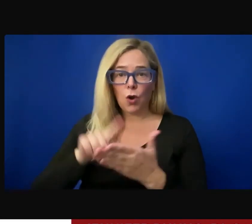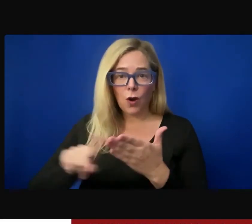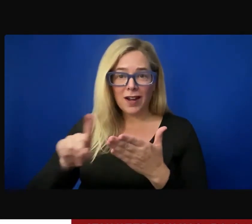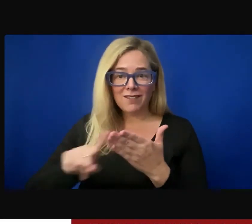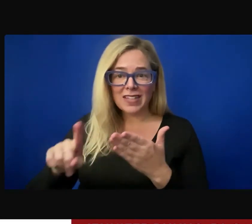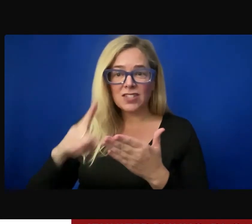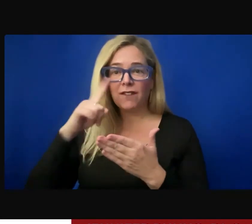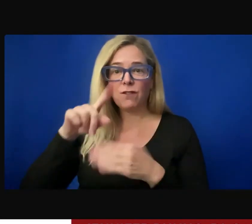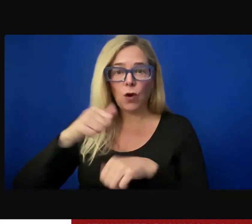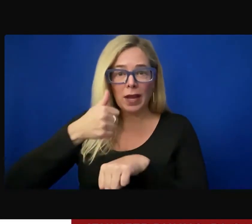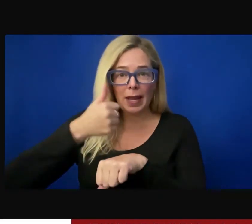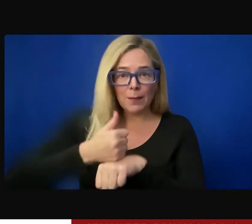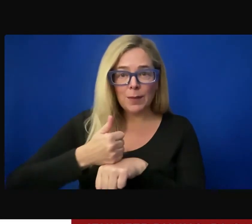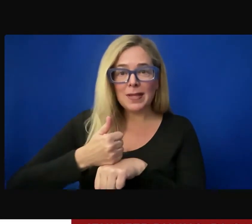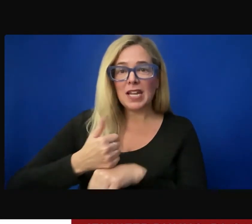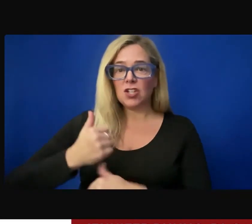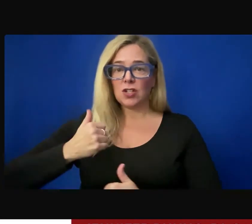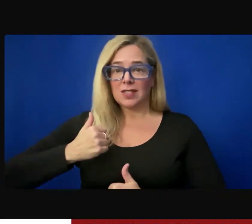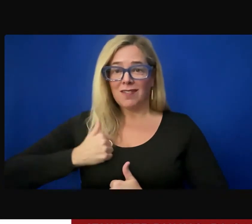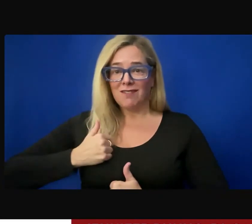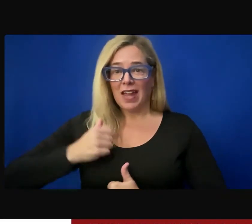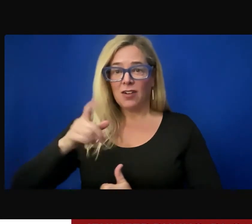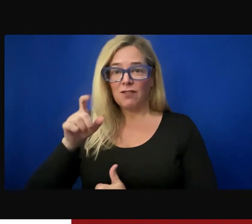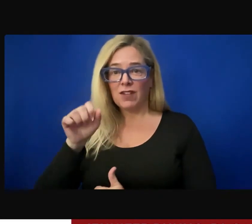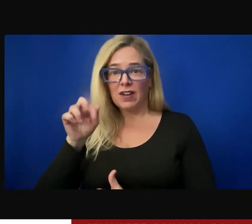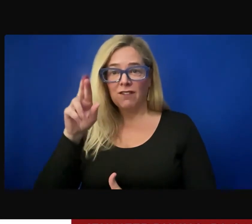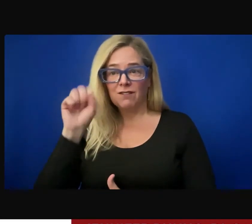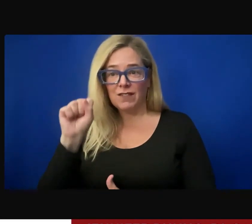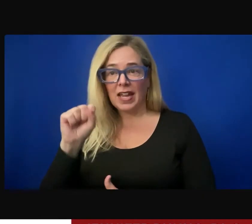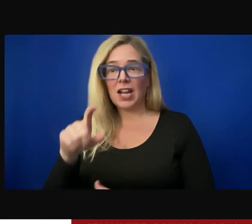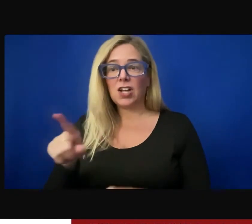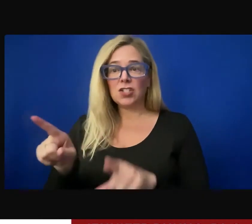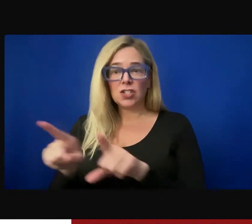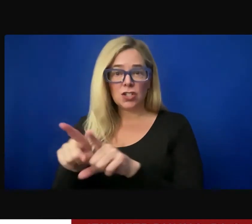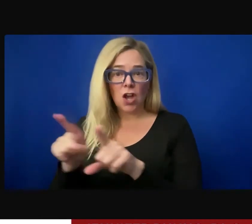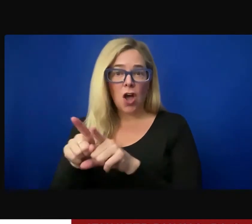Palo Alto Healthcare System and Director of Caregiving and Family Systems with the